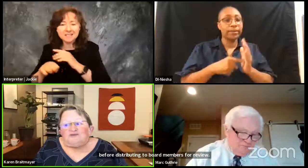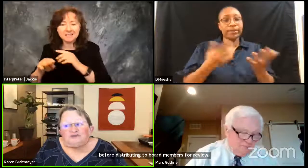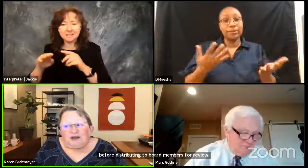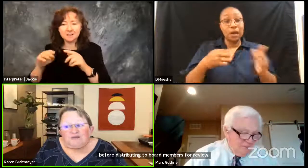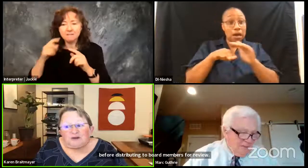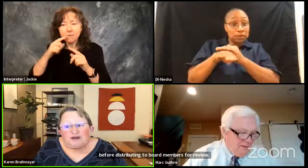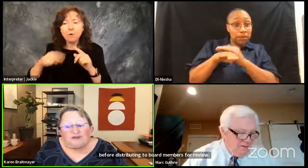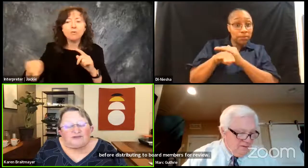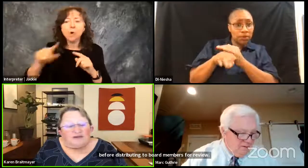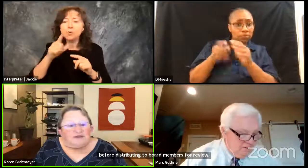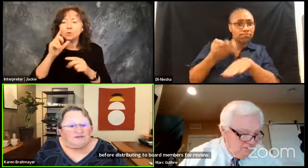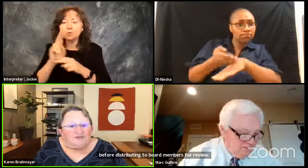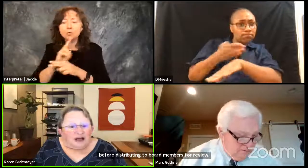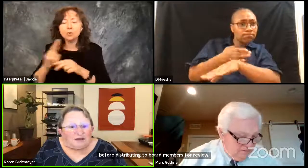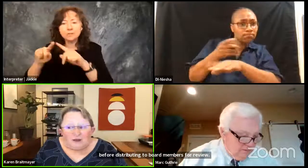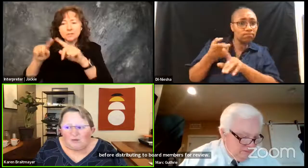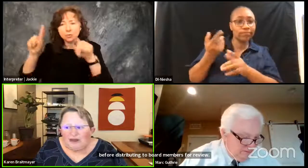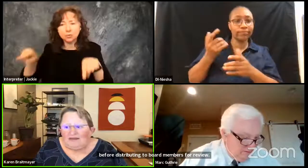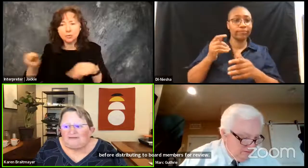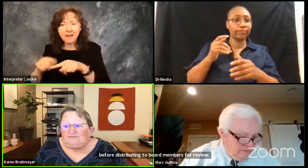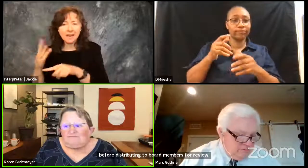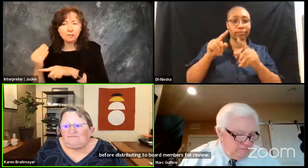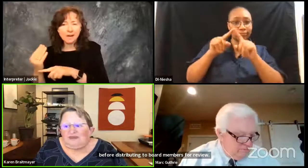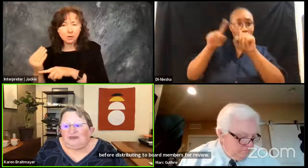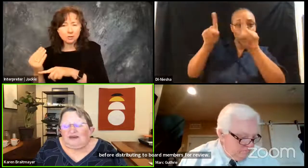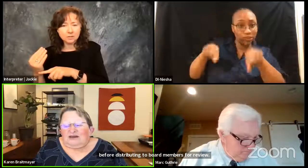use screen readers in the following ways.